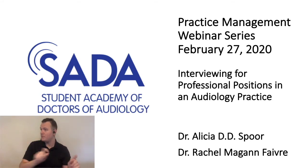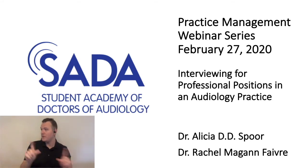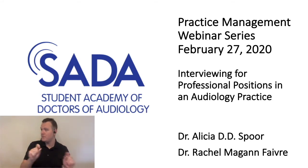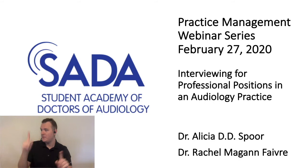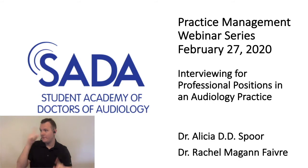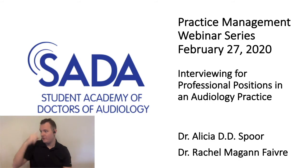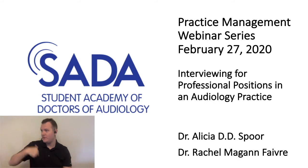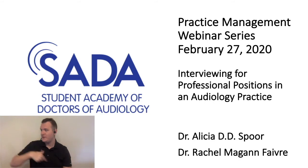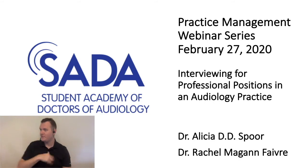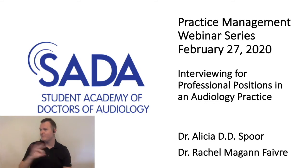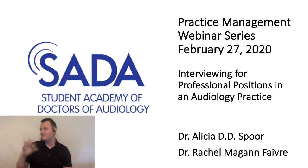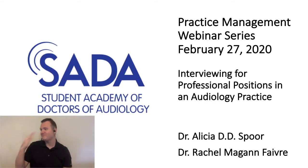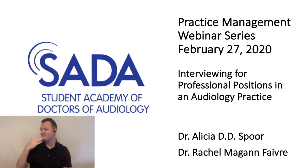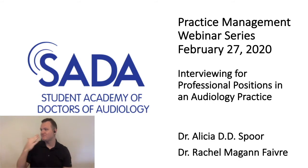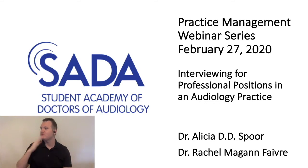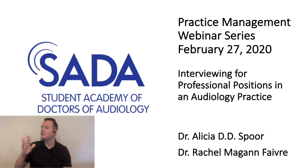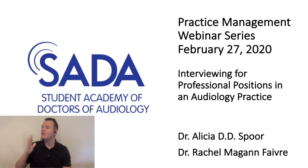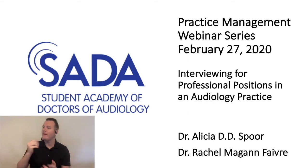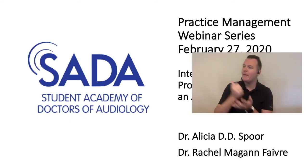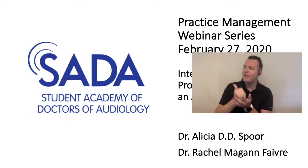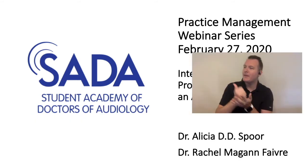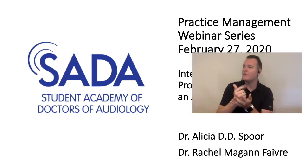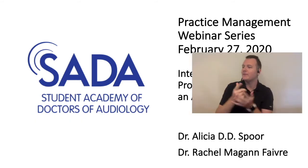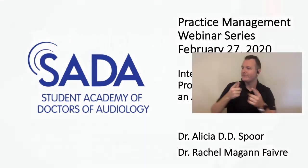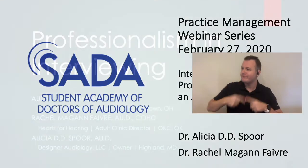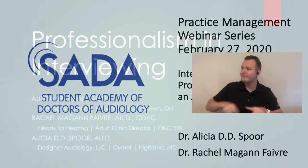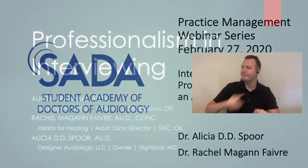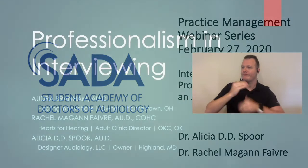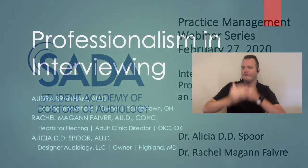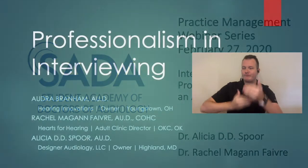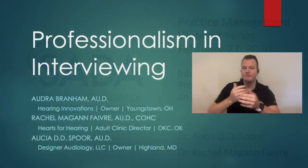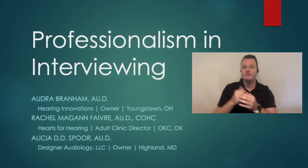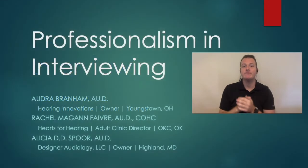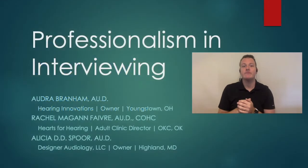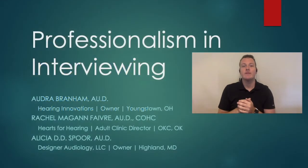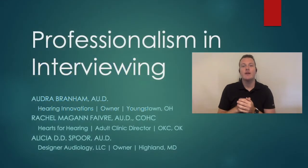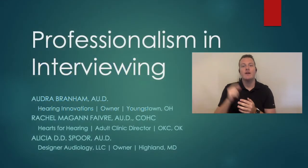slides for us, so I appreciate your ongoing help throughout this, and on